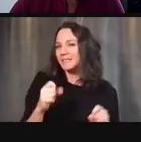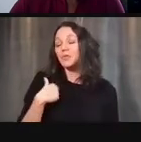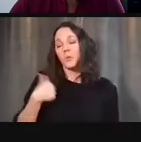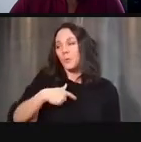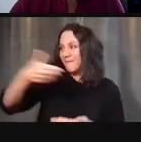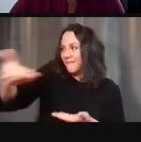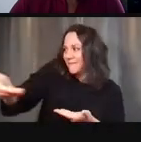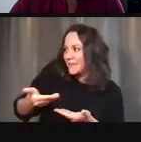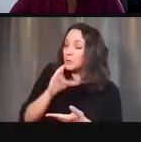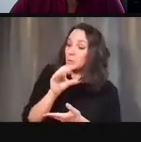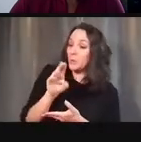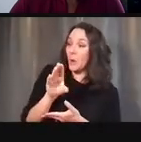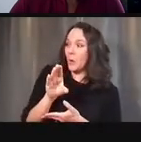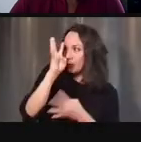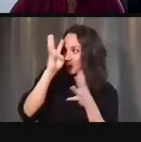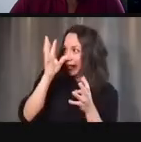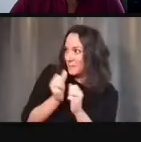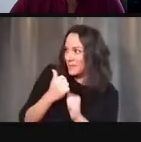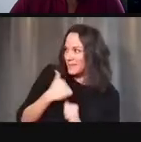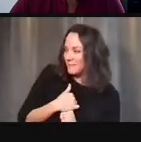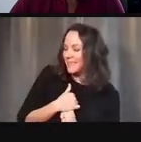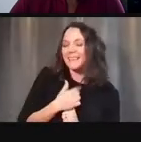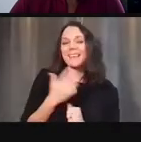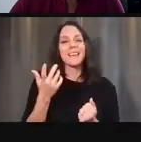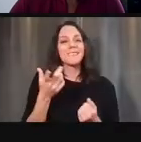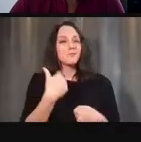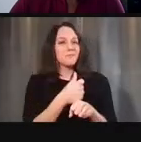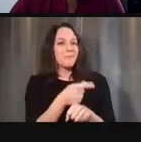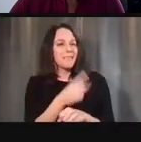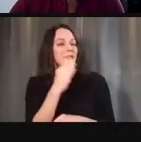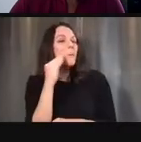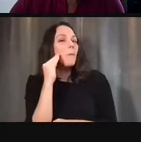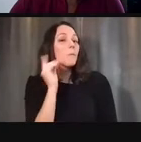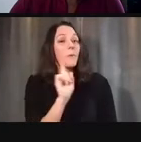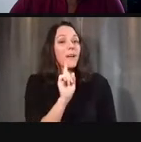and to give the Healing Verse Poetry line a home at Philadelphia Contemporary.